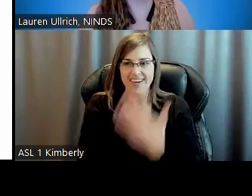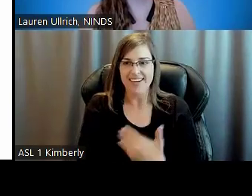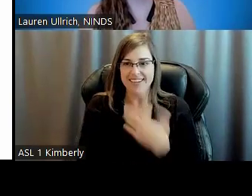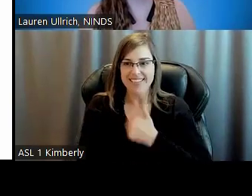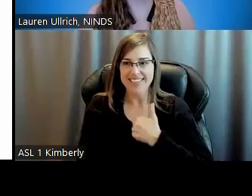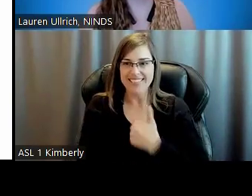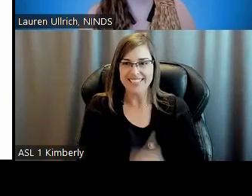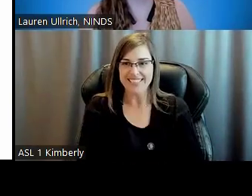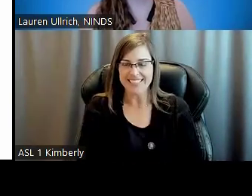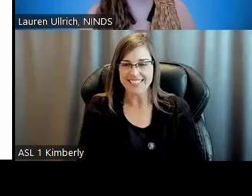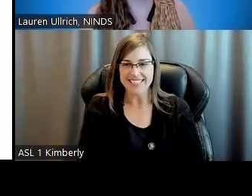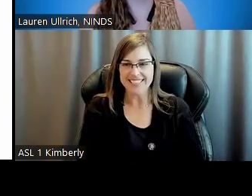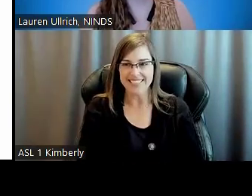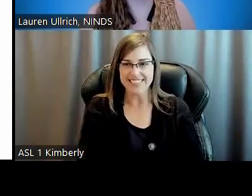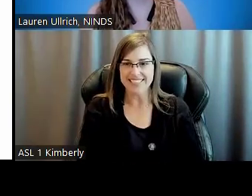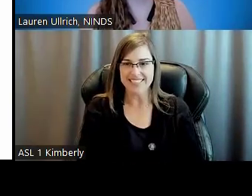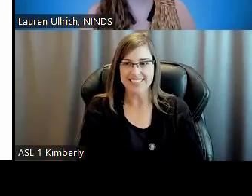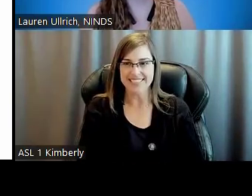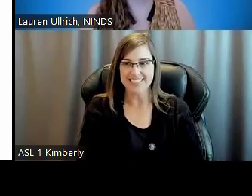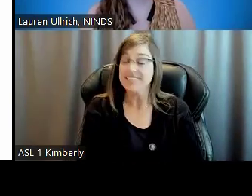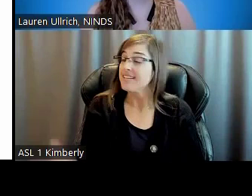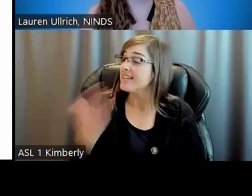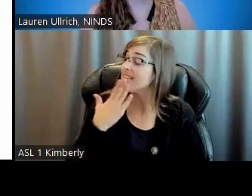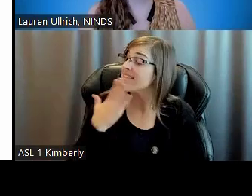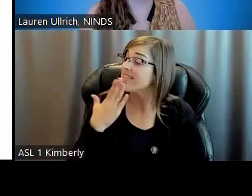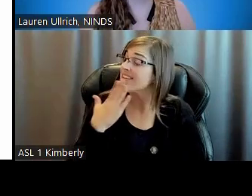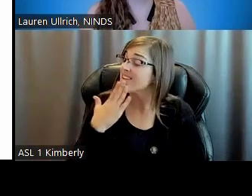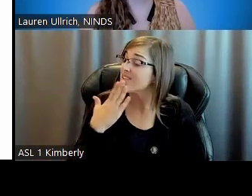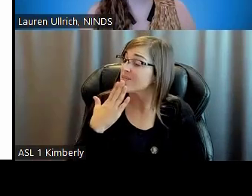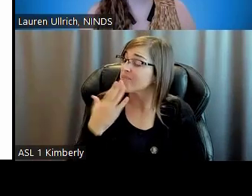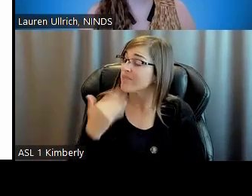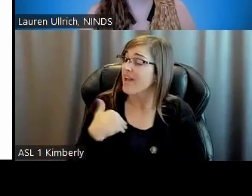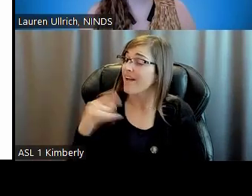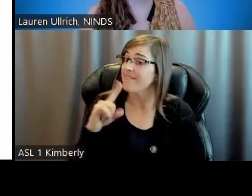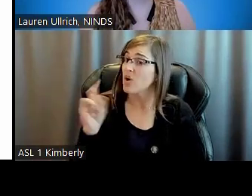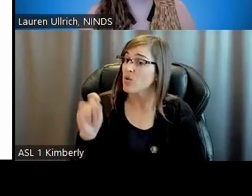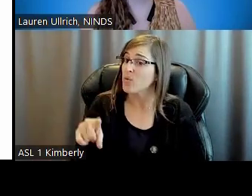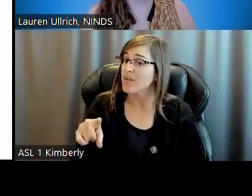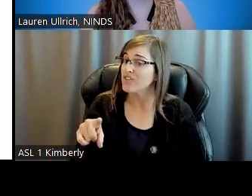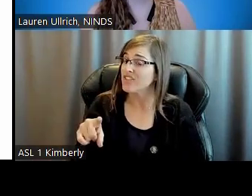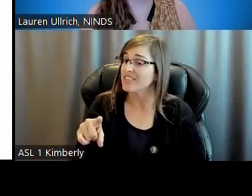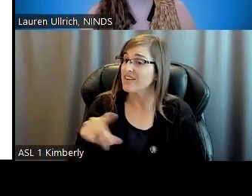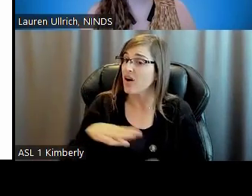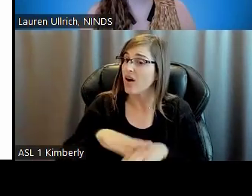Teraya Donaldson, PhD: Thank you. We have a question on what to do